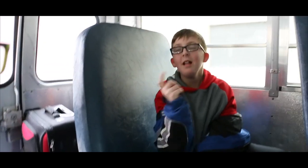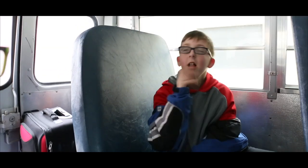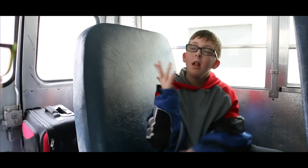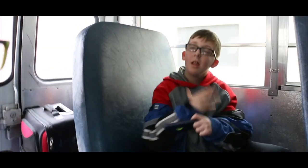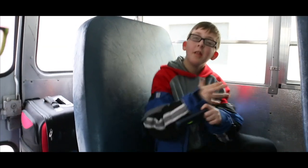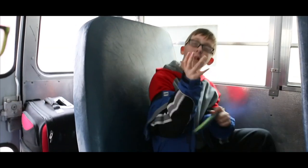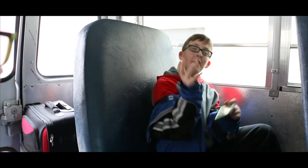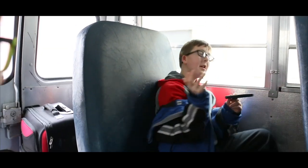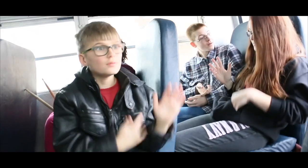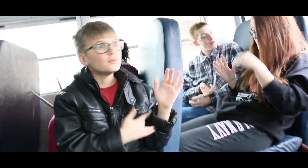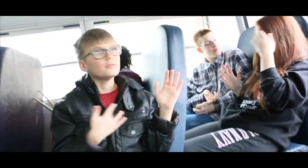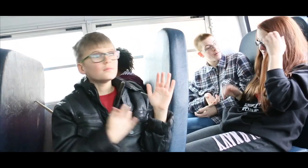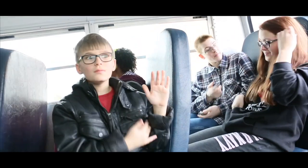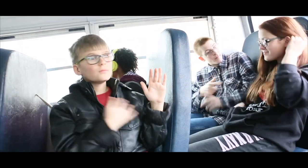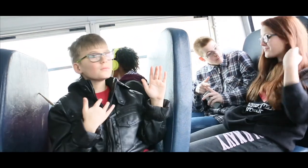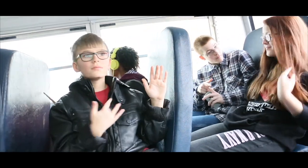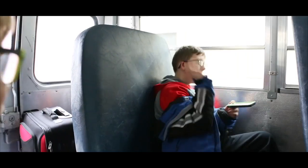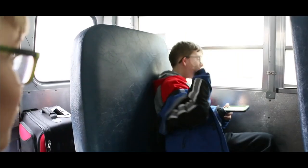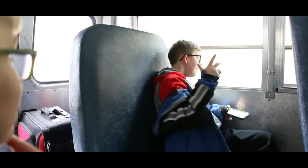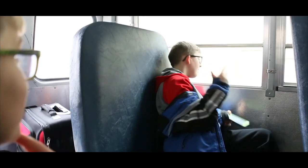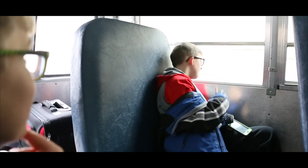Stop bothering me. No, I swear! Seriously.